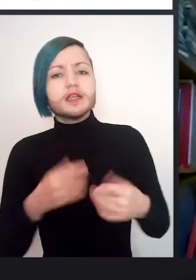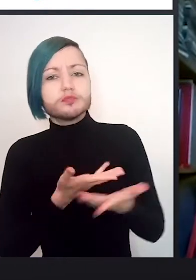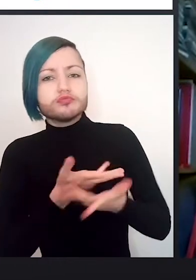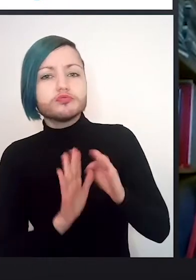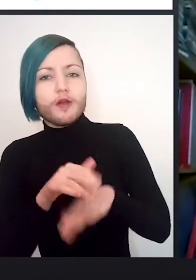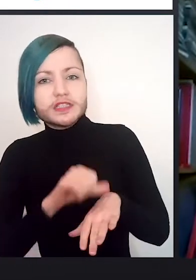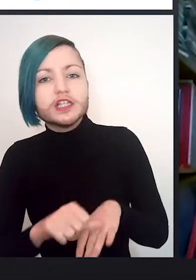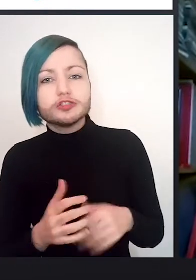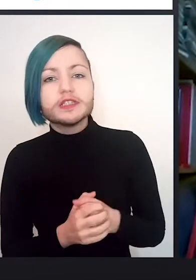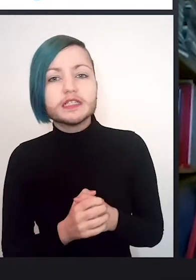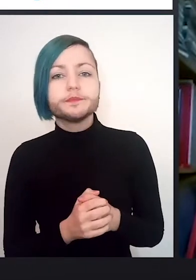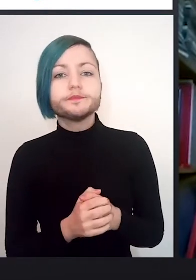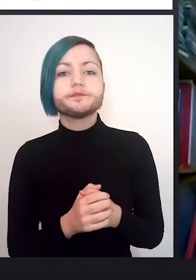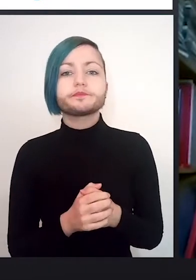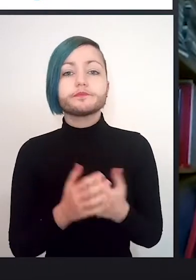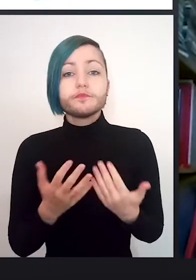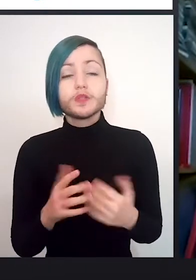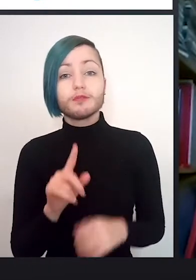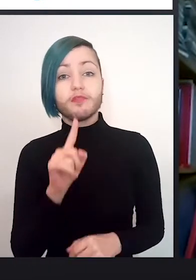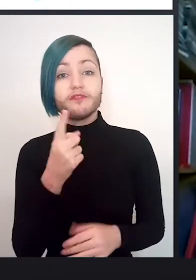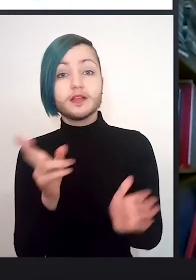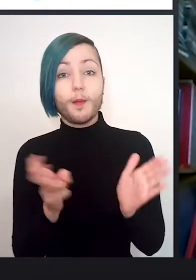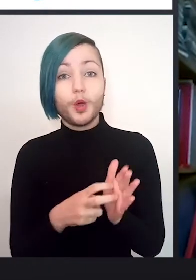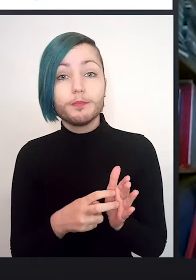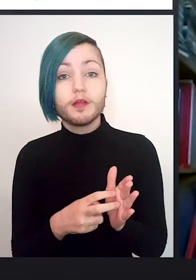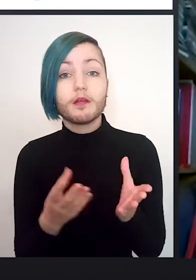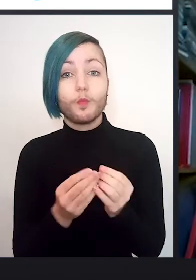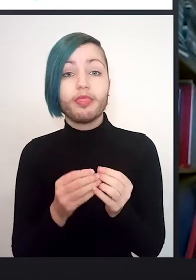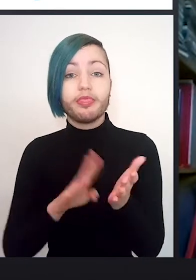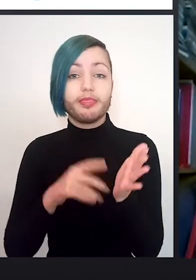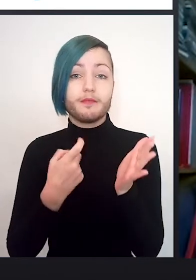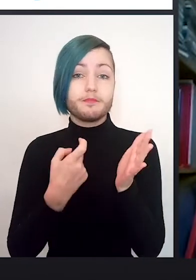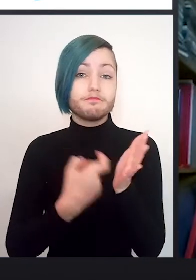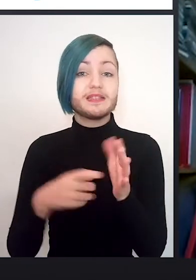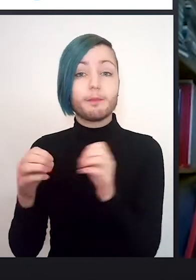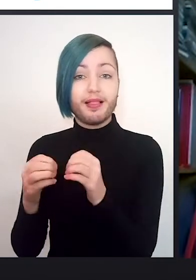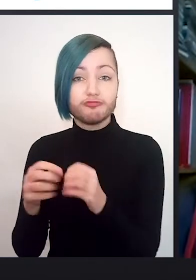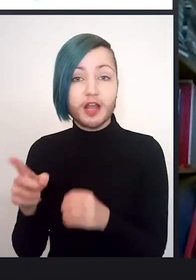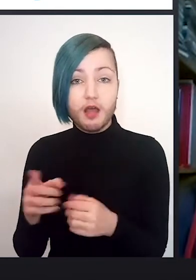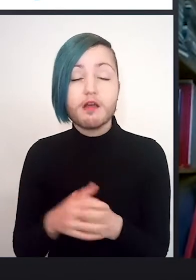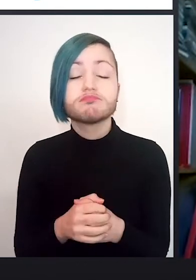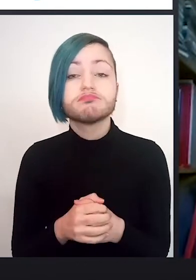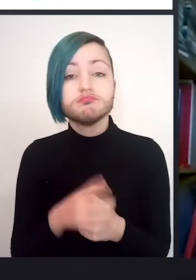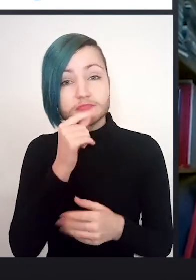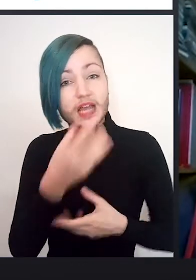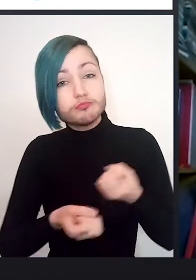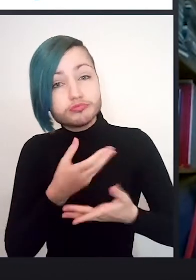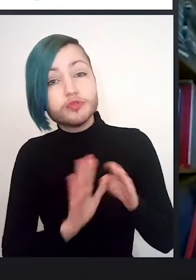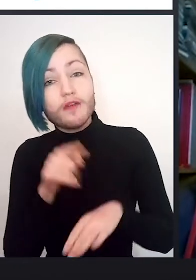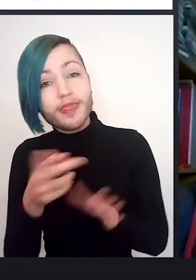And you would have had your first outpatient appointment with Mr Bellringer. Describe that for me, how was that?